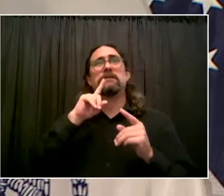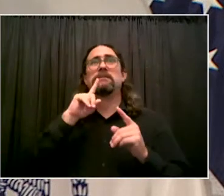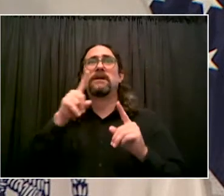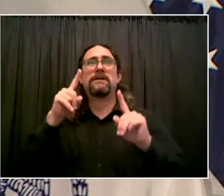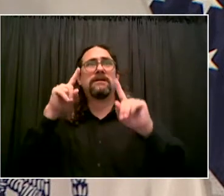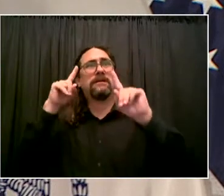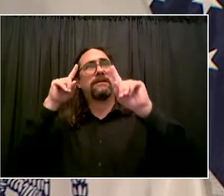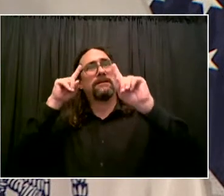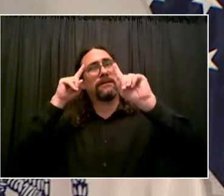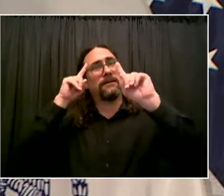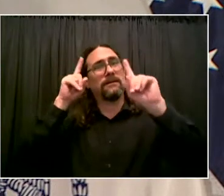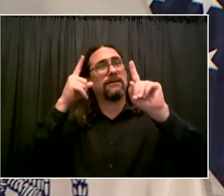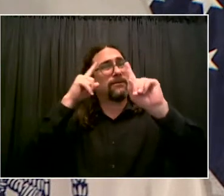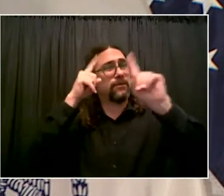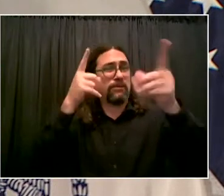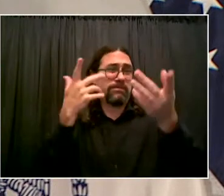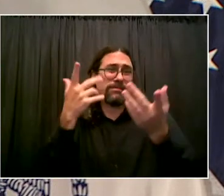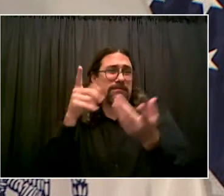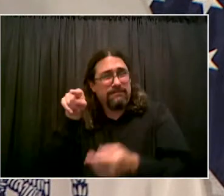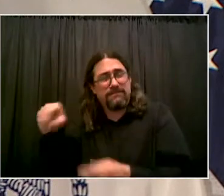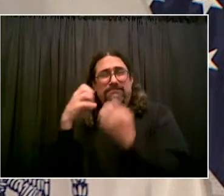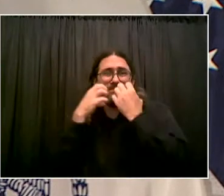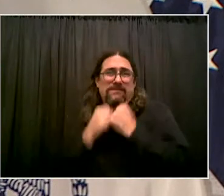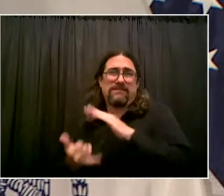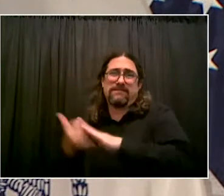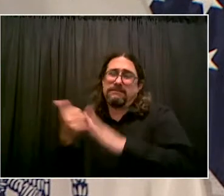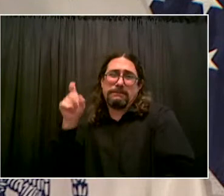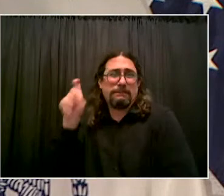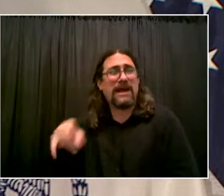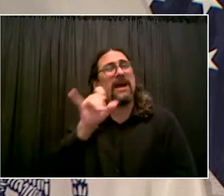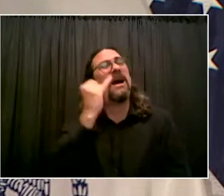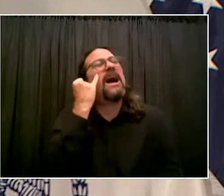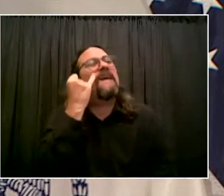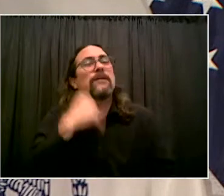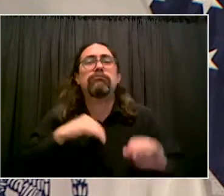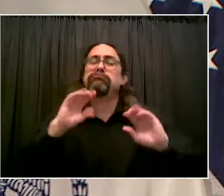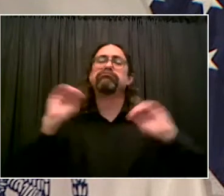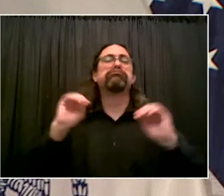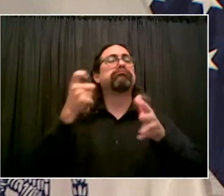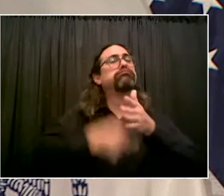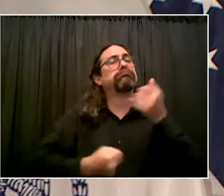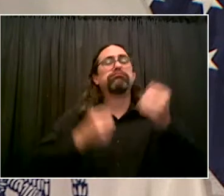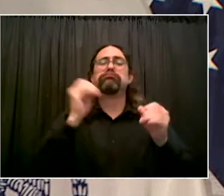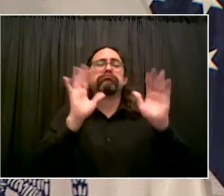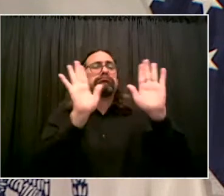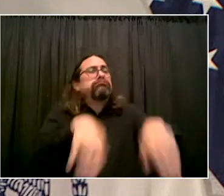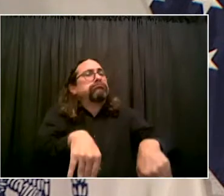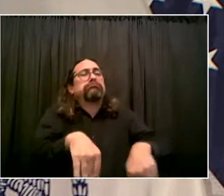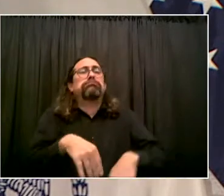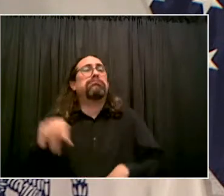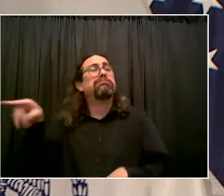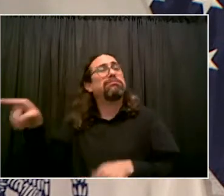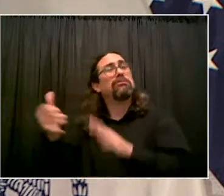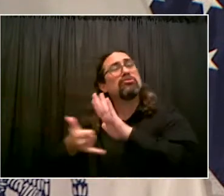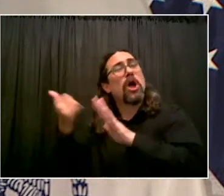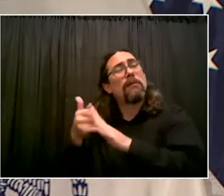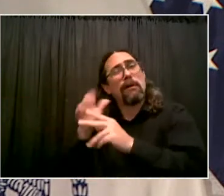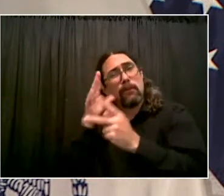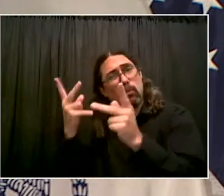TRUE FOR FOLKS IN THE SUBURBS AS LWEL, OBVIOUSLY. WHAT C'ANT BE LOST IN THIS DISCUSSION, IF WE DON'T GET CONGESTION PRICING AND EVERYTHING ELSE STARTS TO UNRAVEL. AND I WANT THE CAMPAIGN